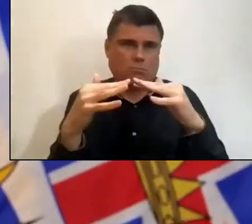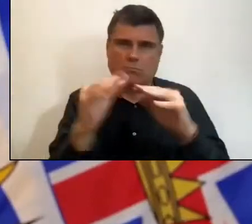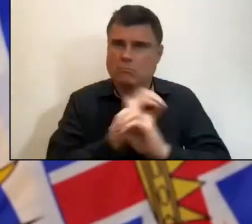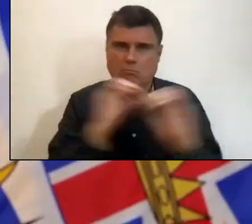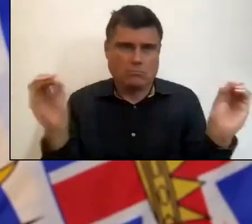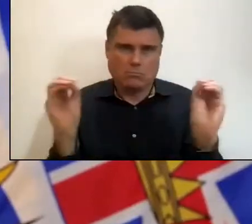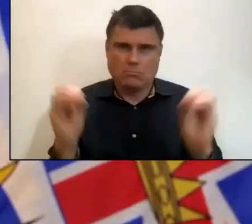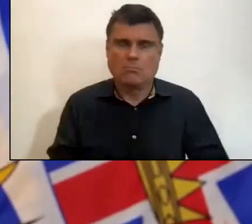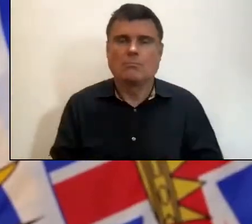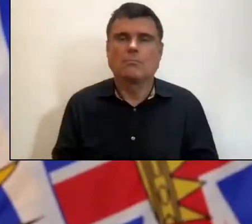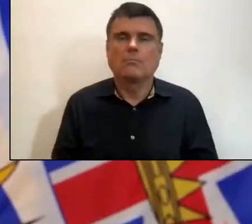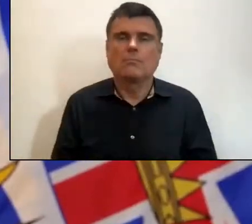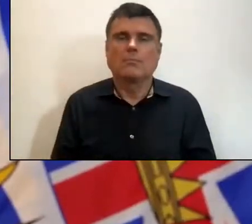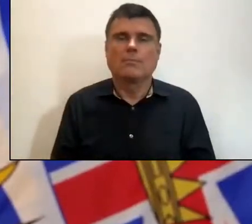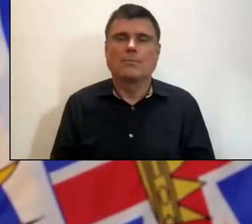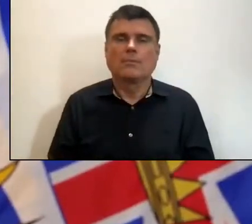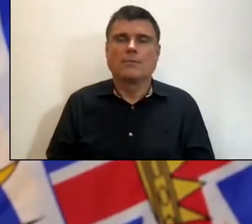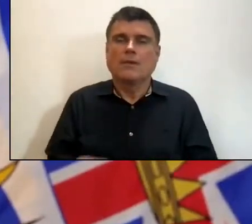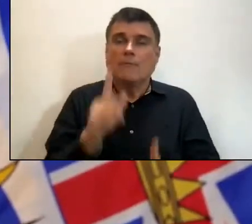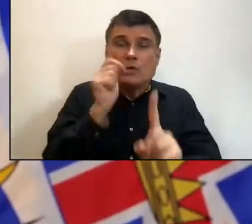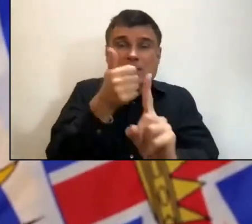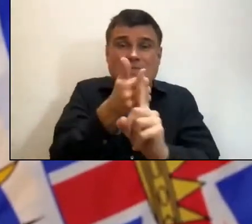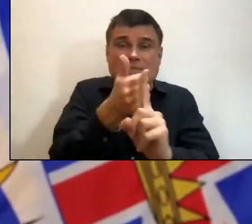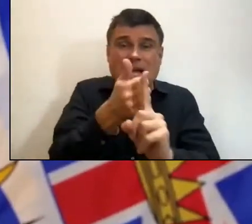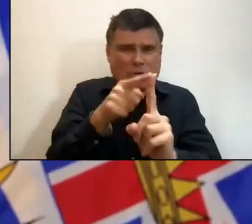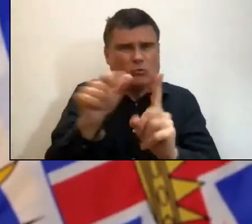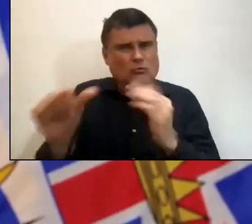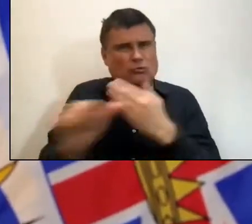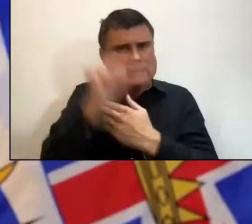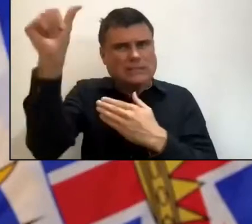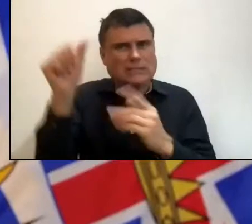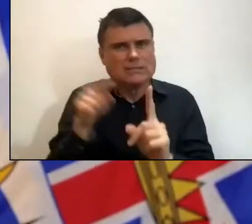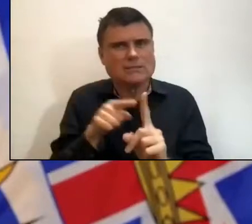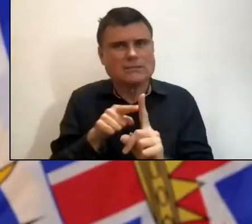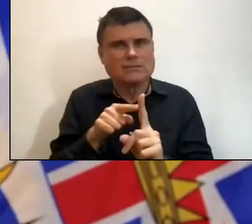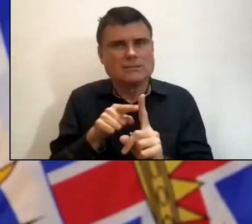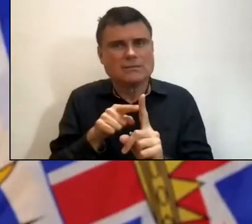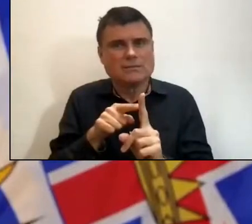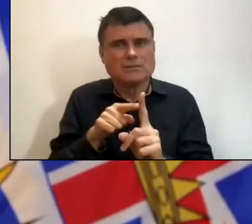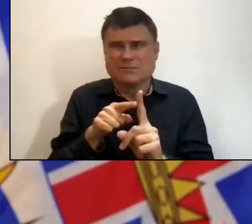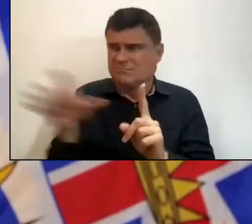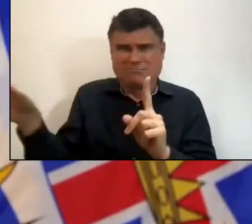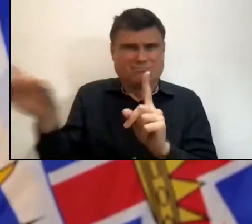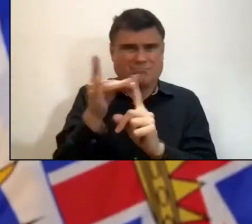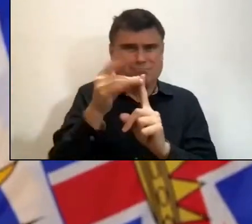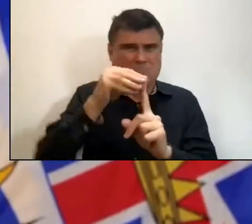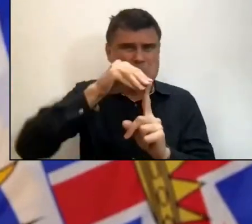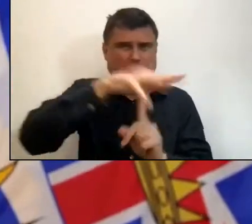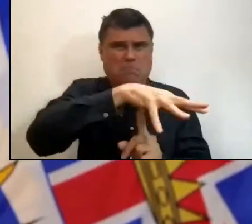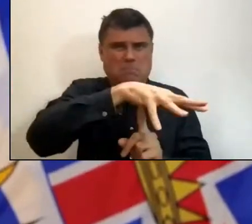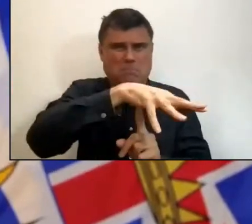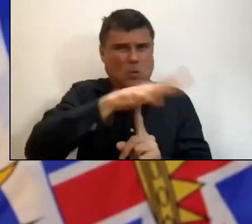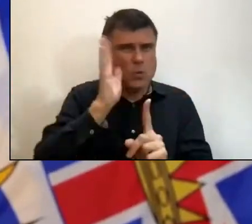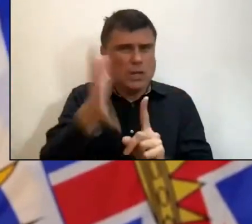own personal risk, this virus is spreading very rapidly but also the risk you bring if you bring